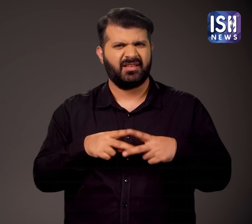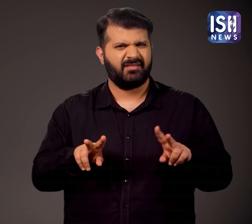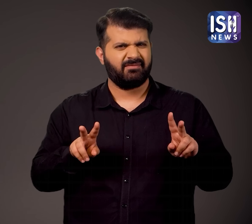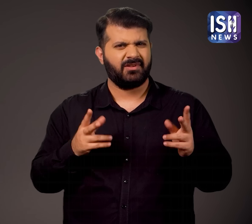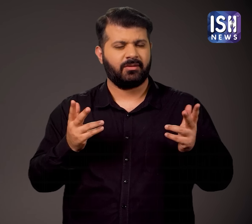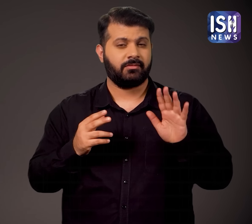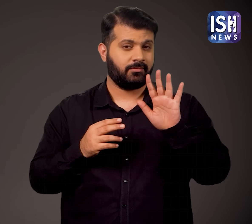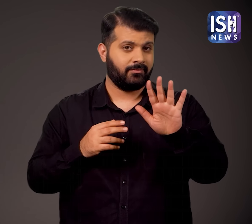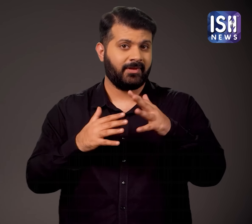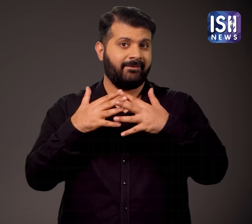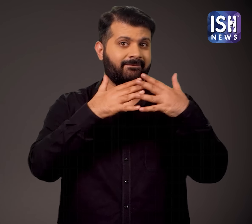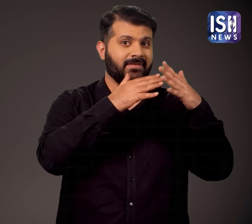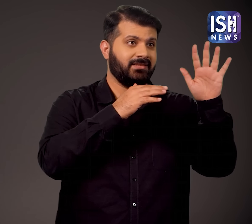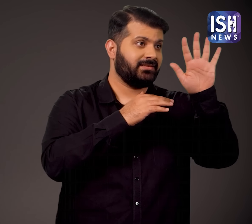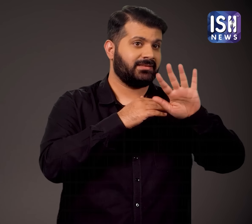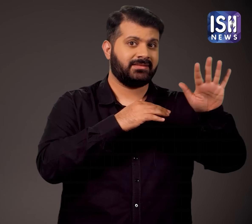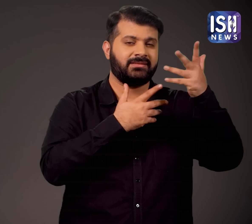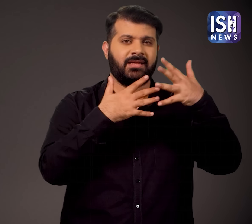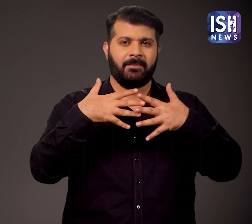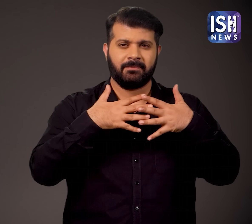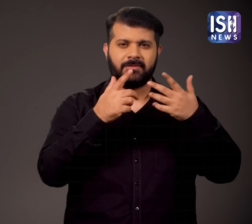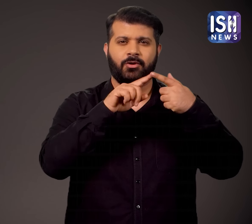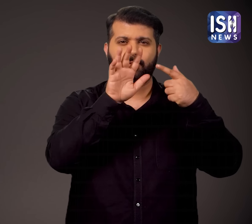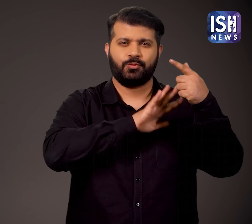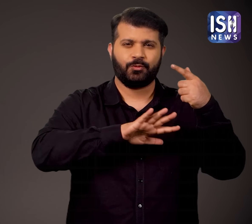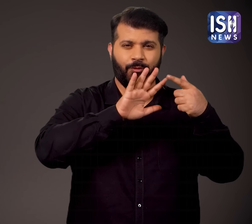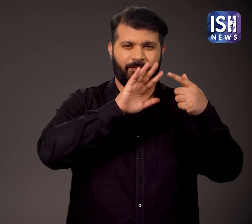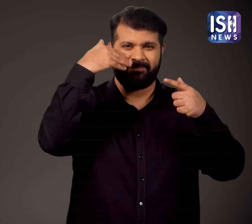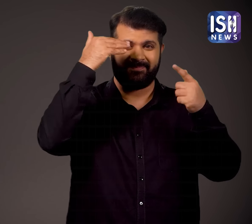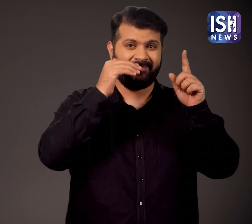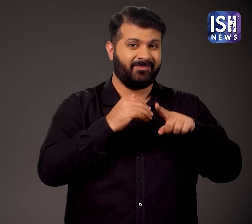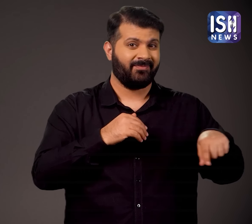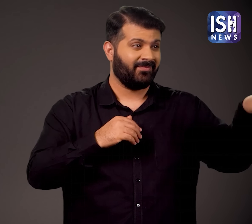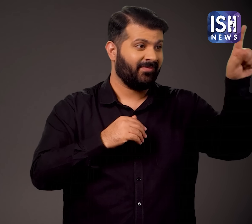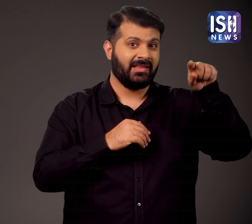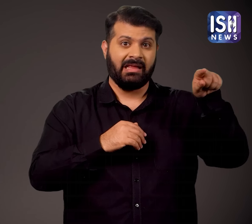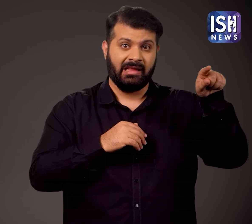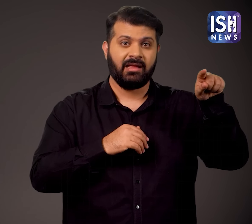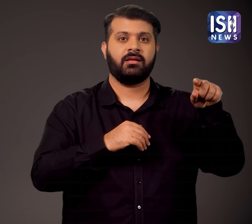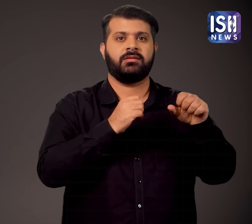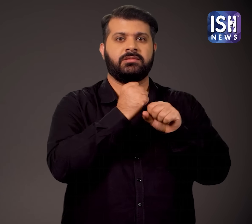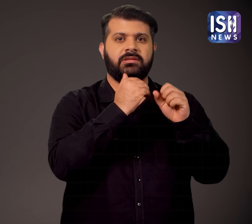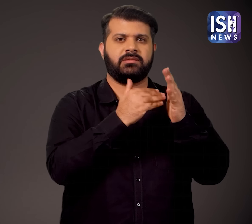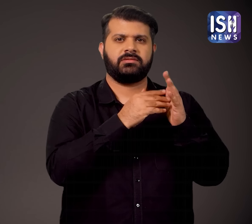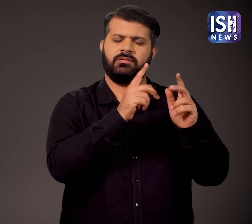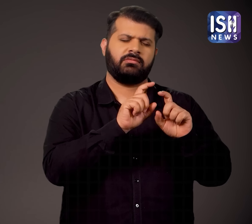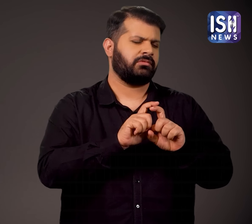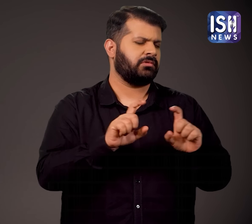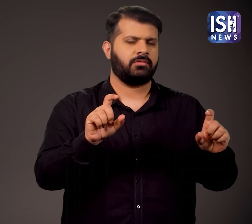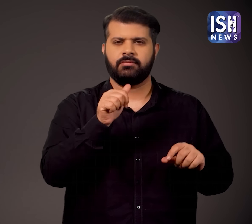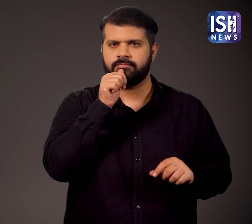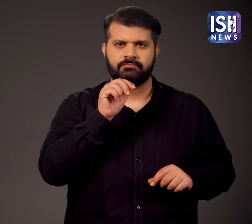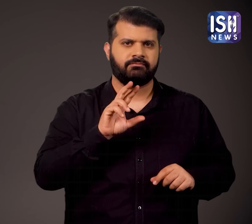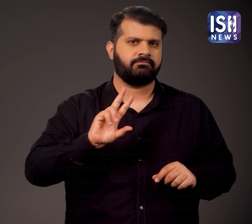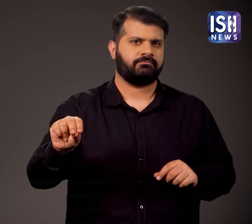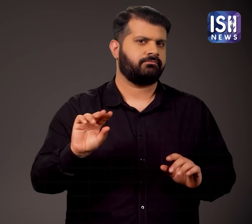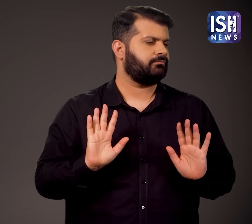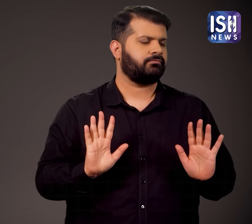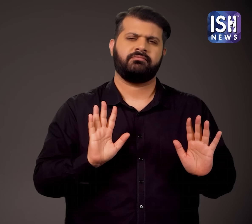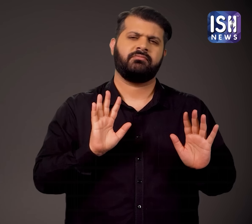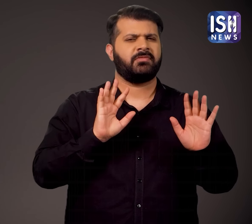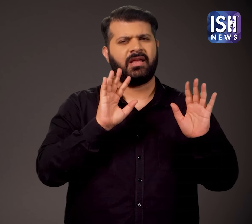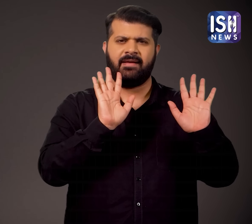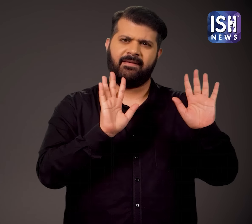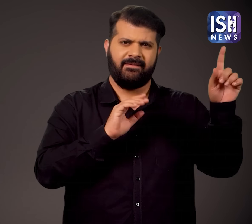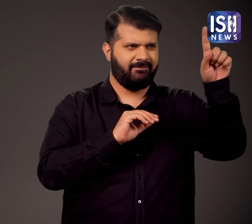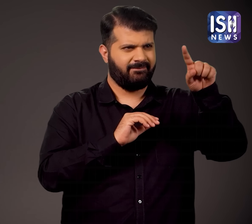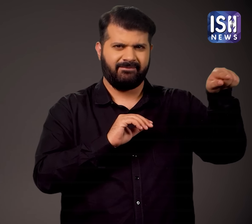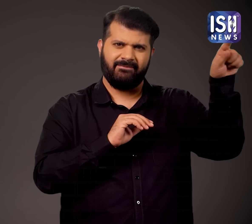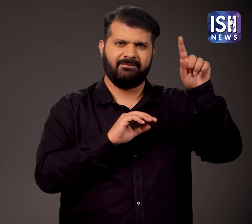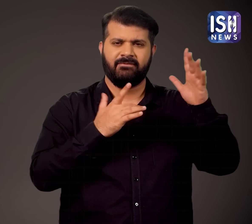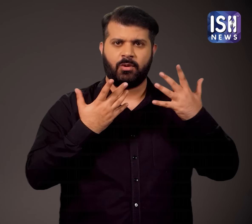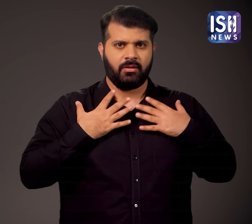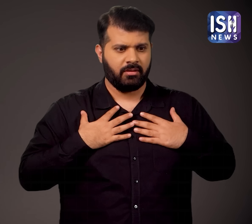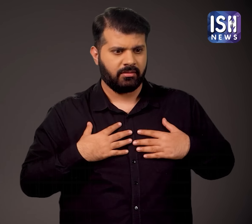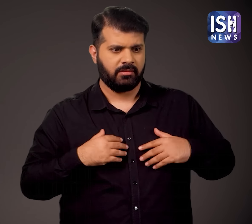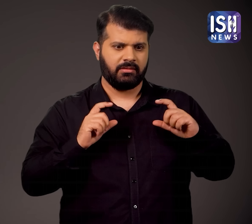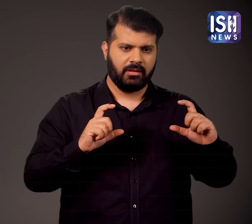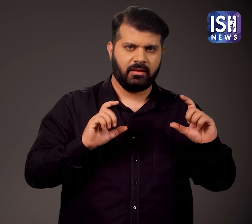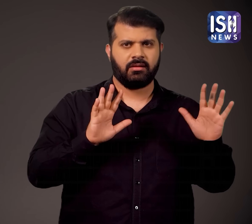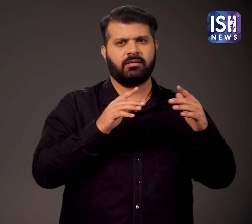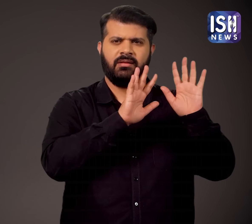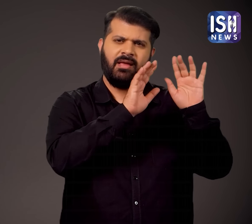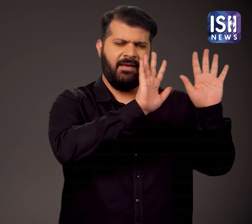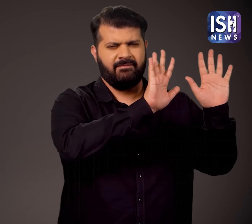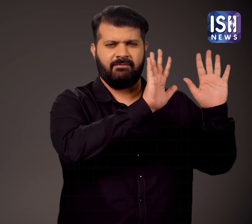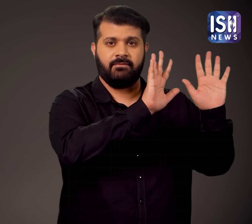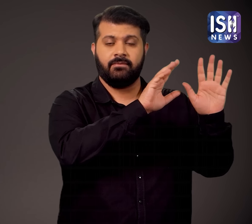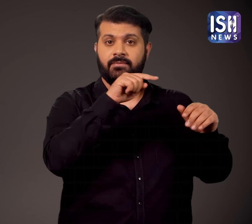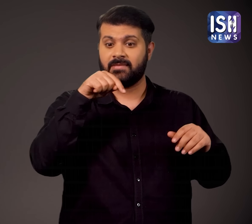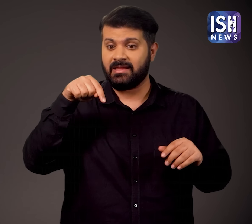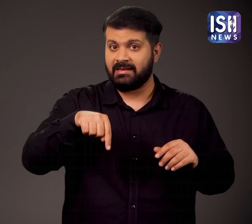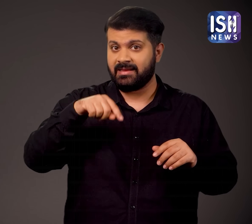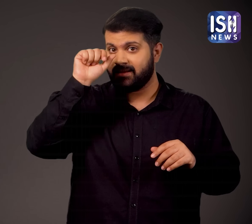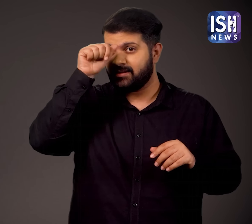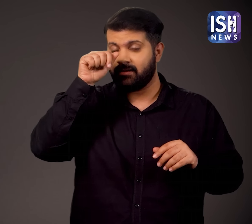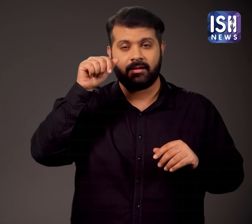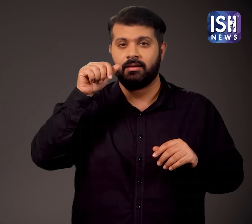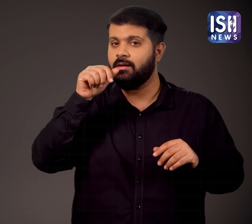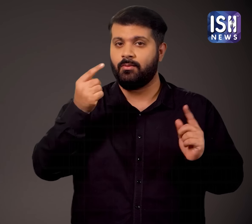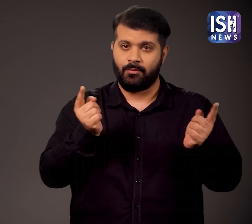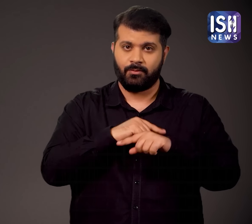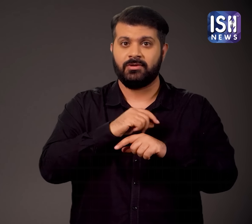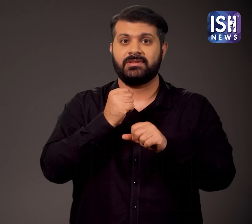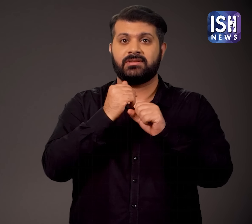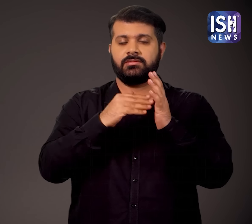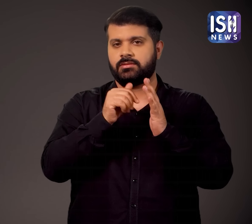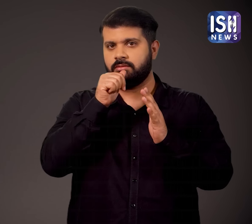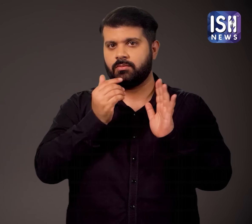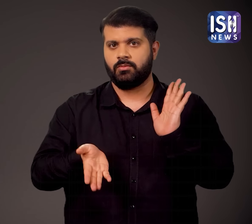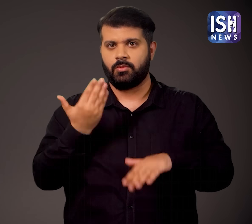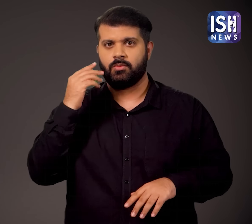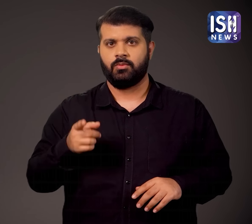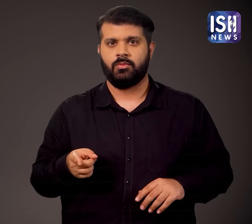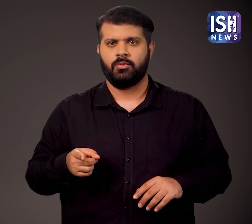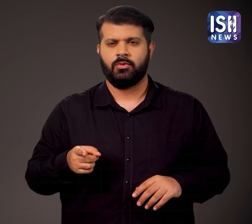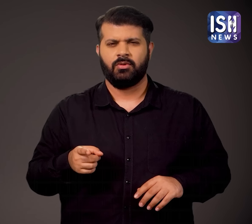Unlike many Western countries, India’s Gen Z is not completely saying no to alcohol.